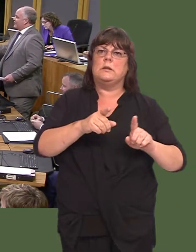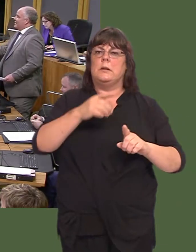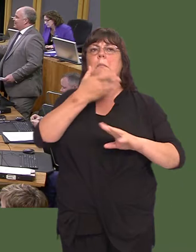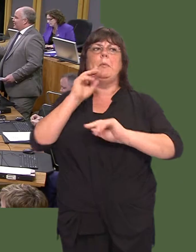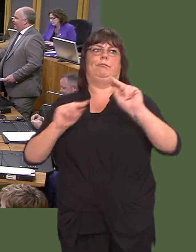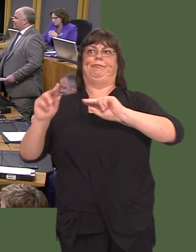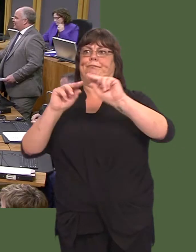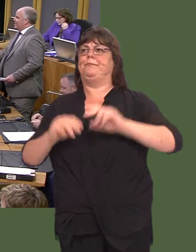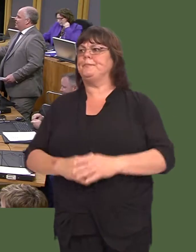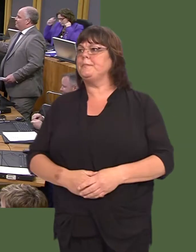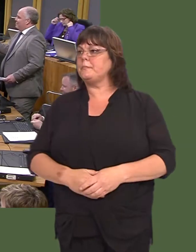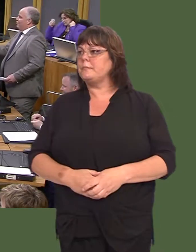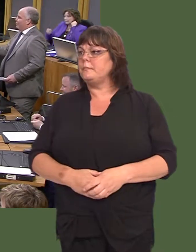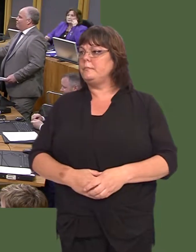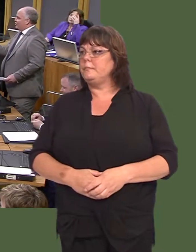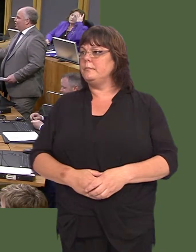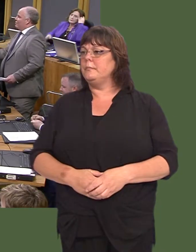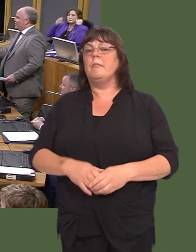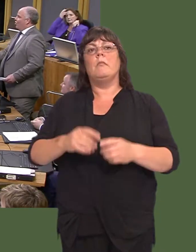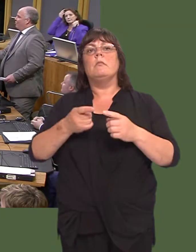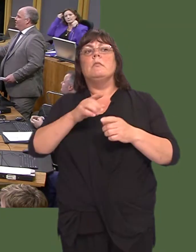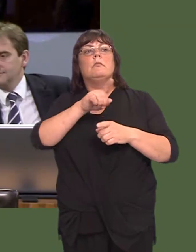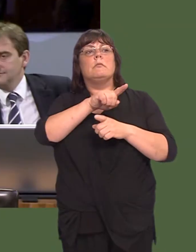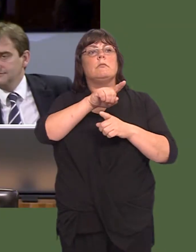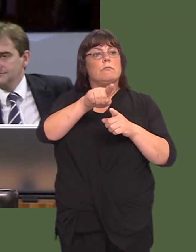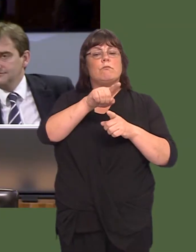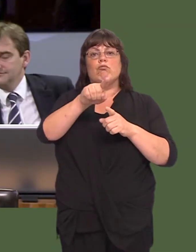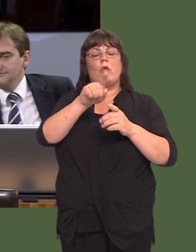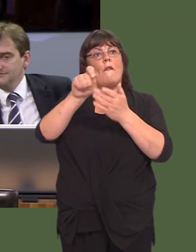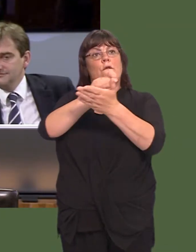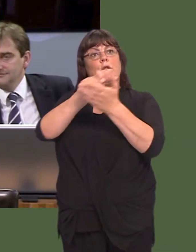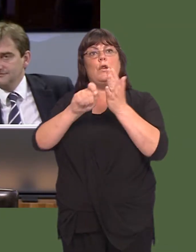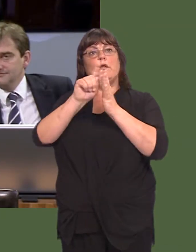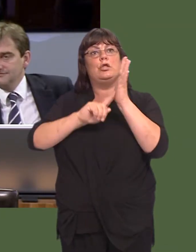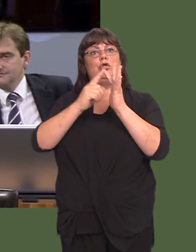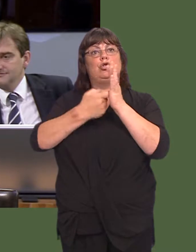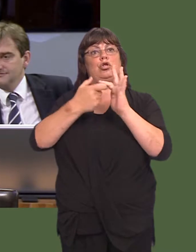Isnít it the case that if people vote for Jeremy Corbyn on 8 June, you will have a coalition